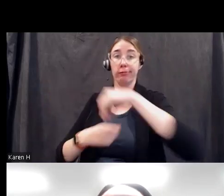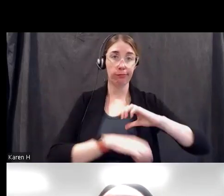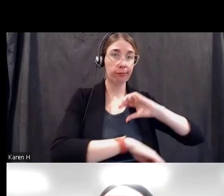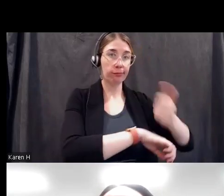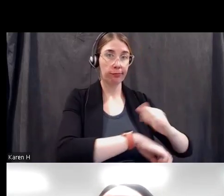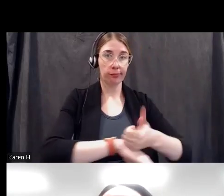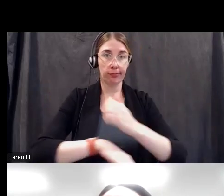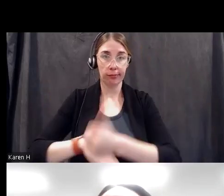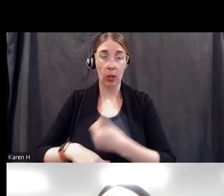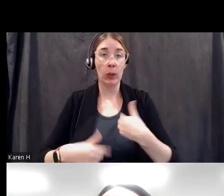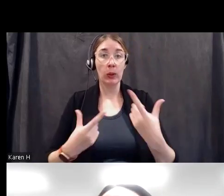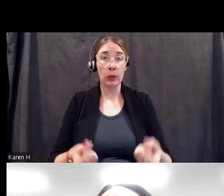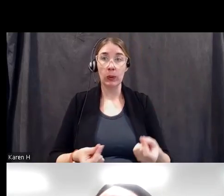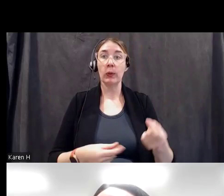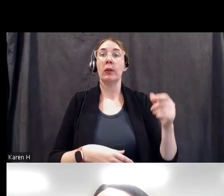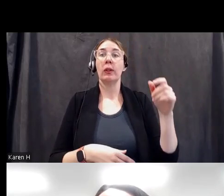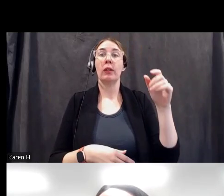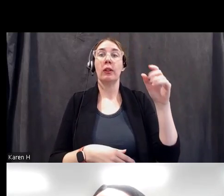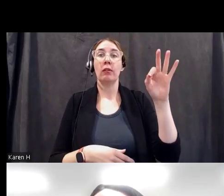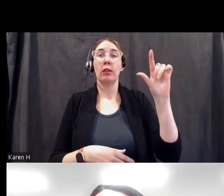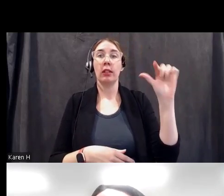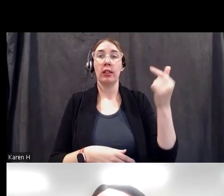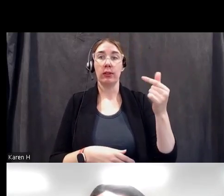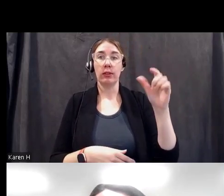Flagstaff Overcomers which are really neat pieces of technology that I have a picture